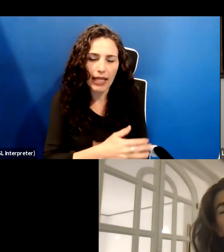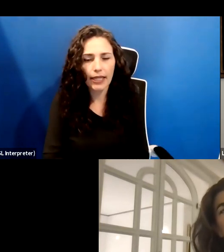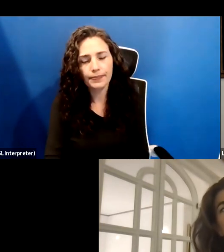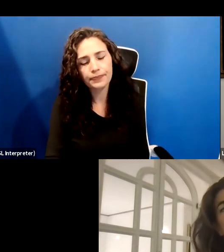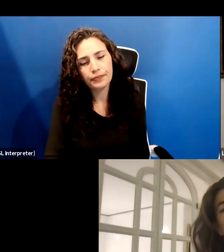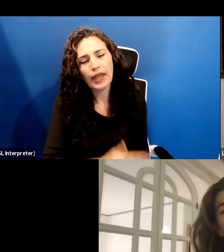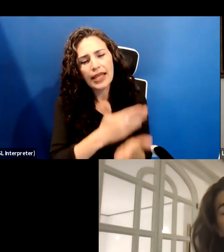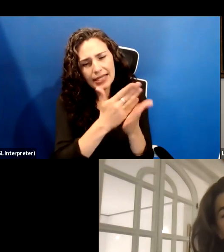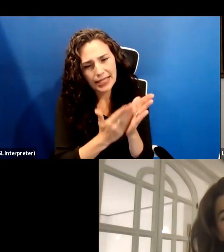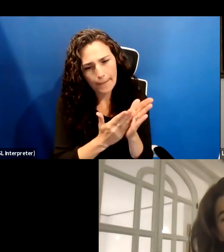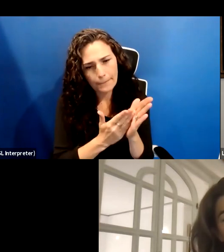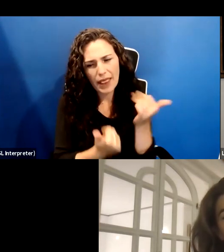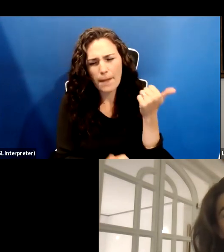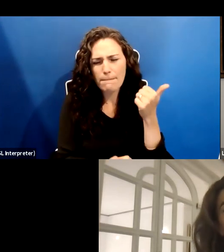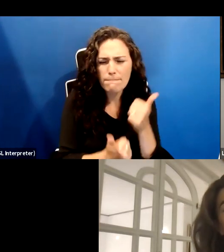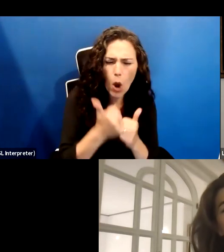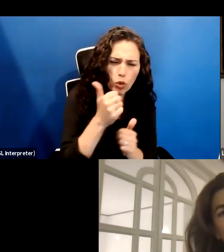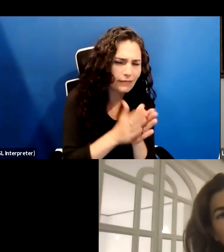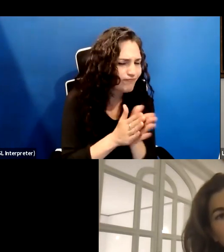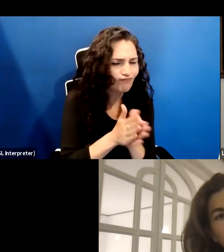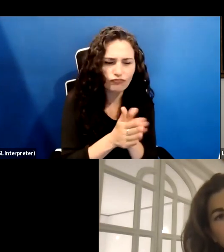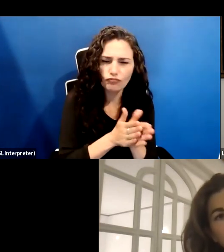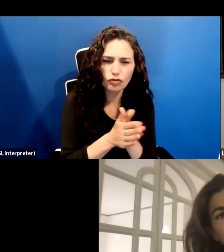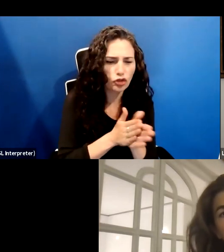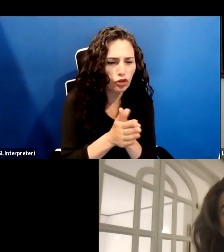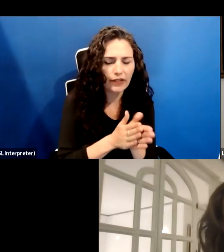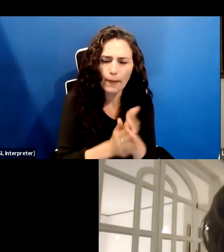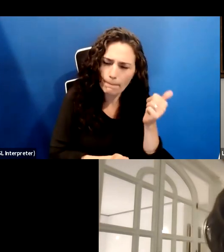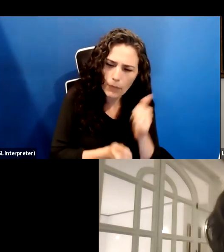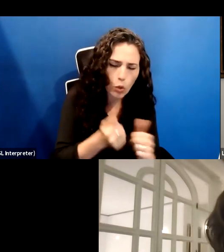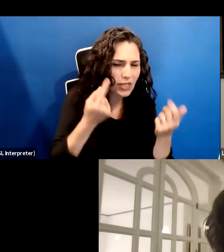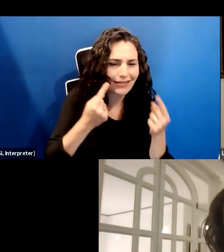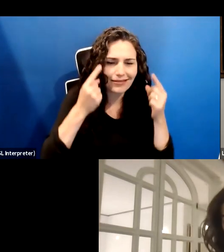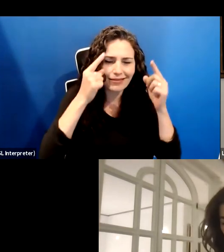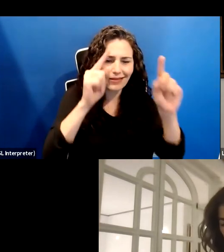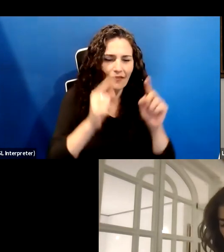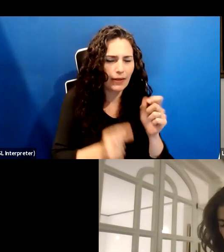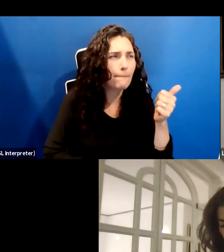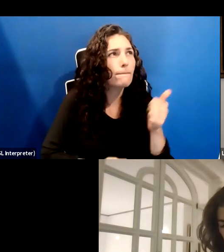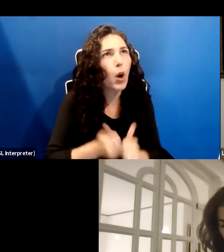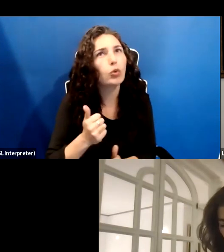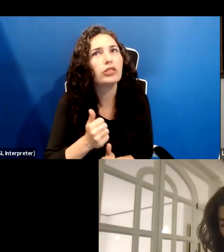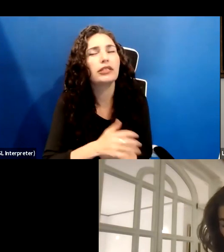some of the most driven, most successful, most people who